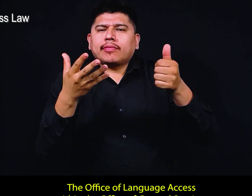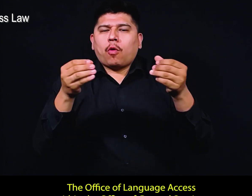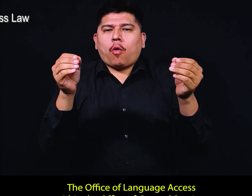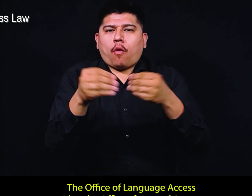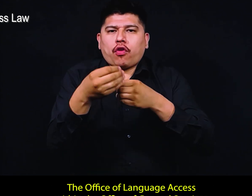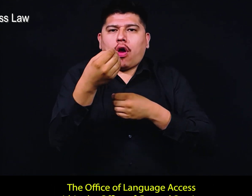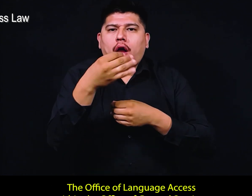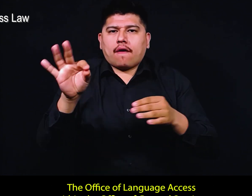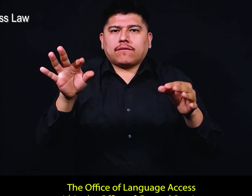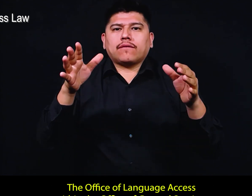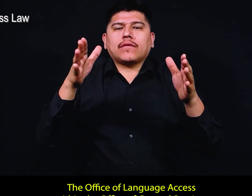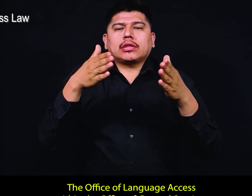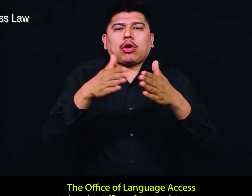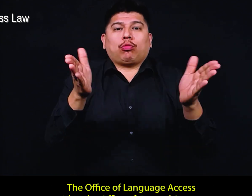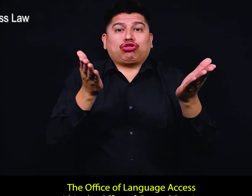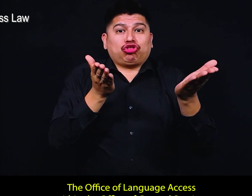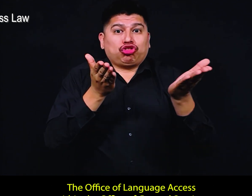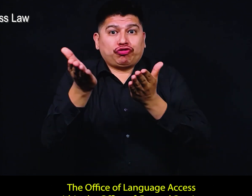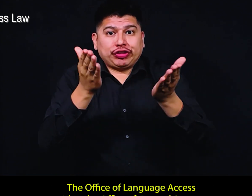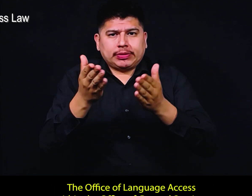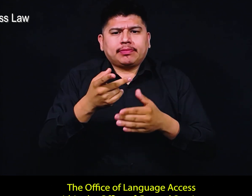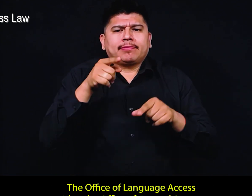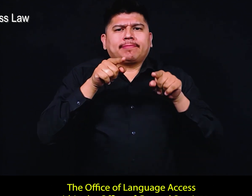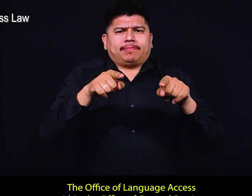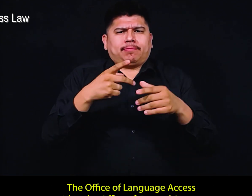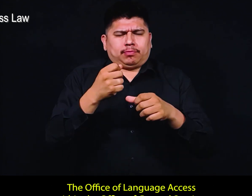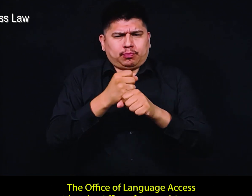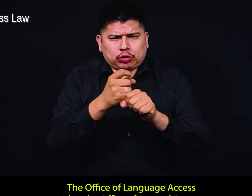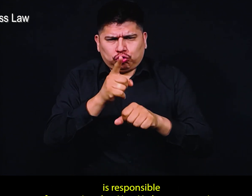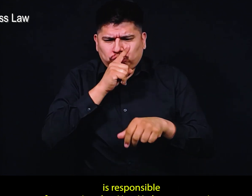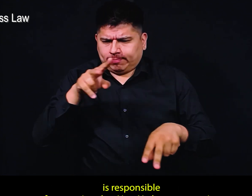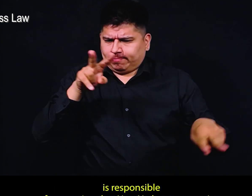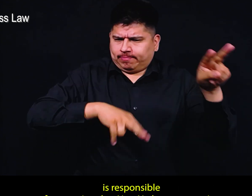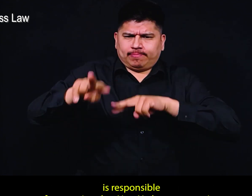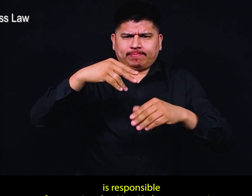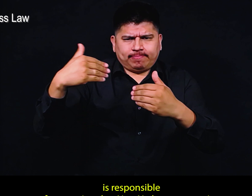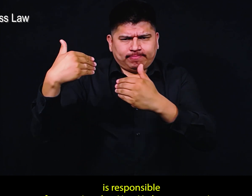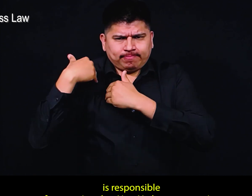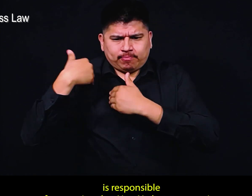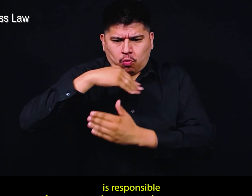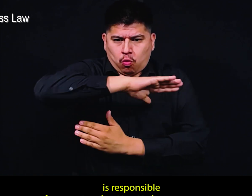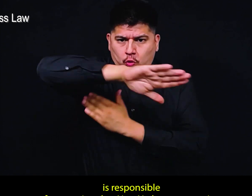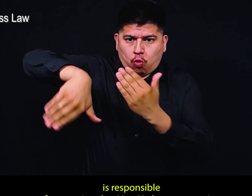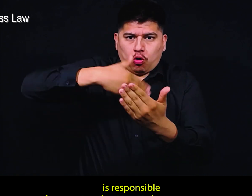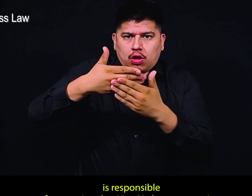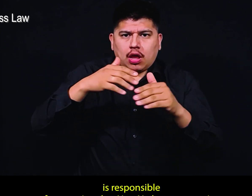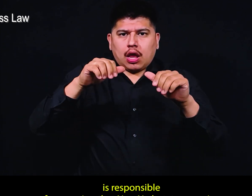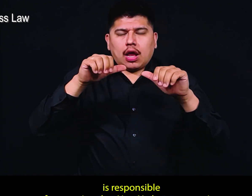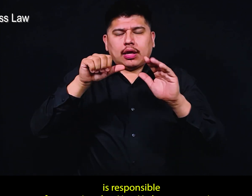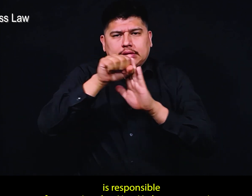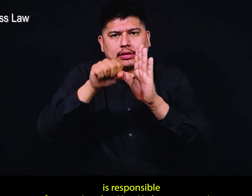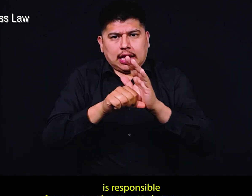The Office of Language Access within the Office of General Services is responsible for ensuring that New York state agencies